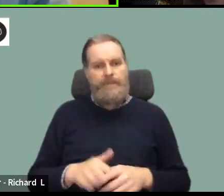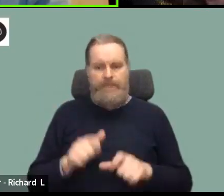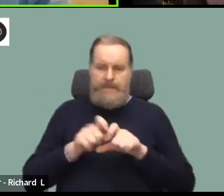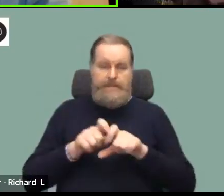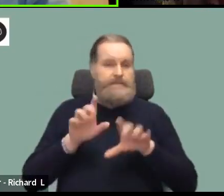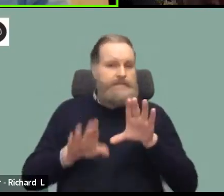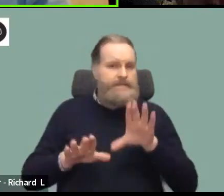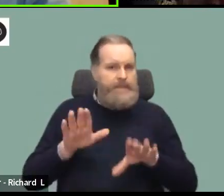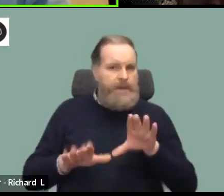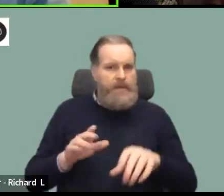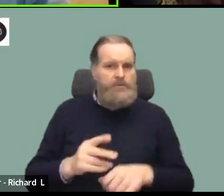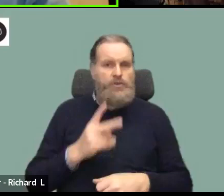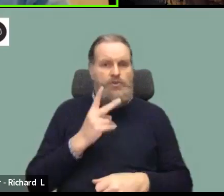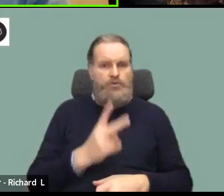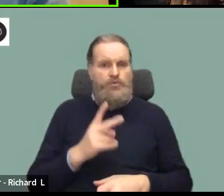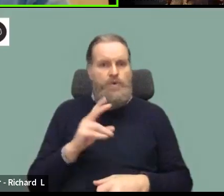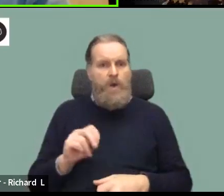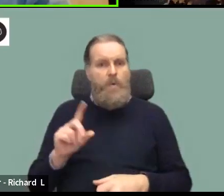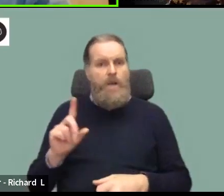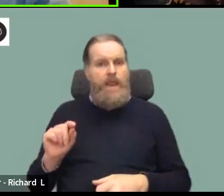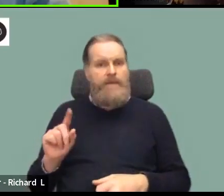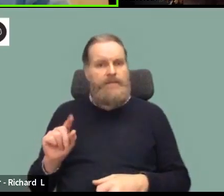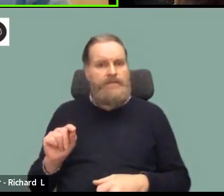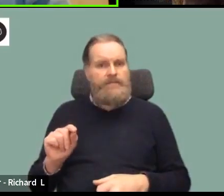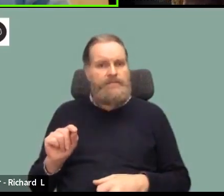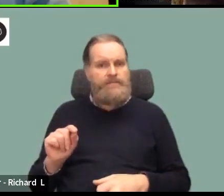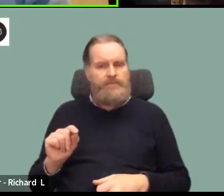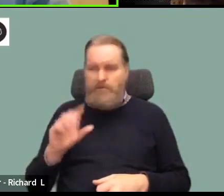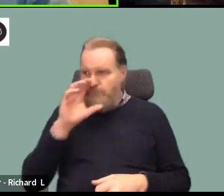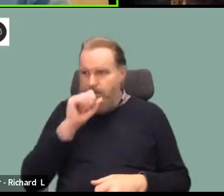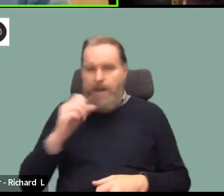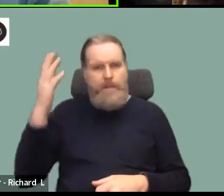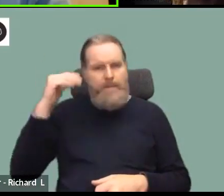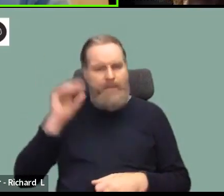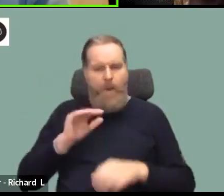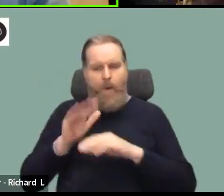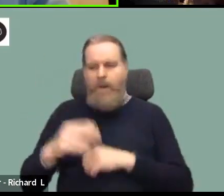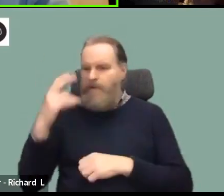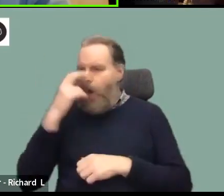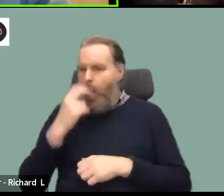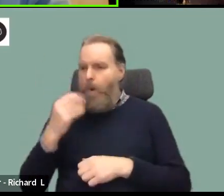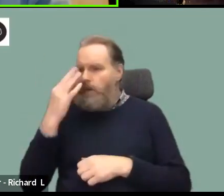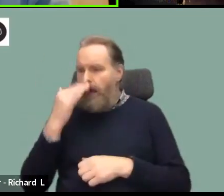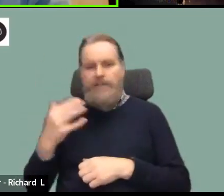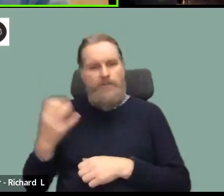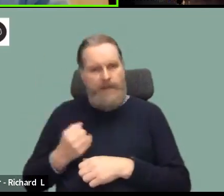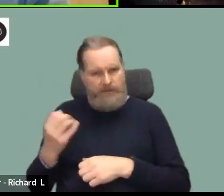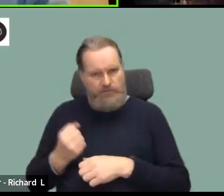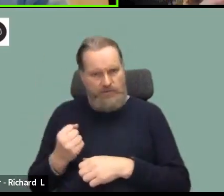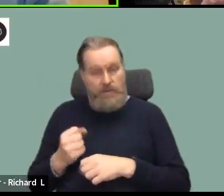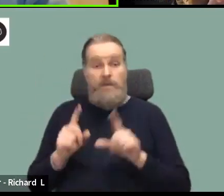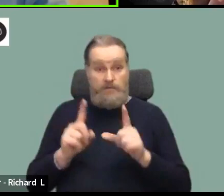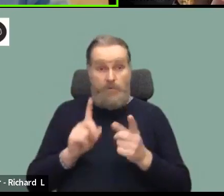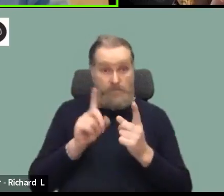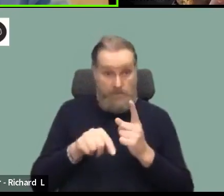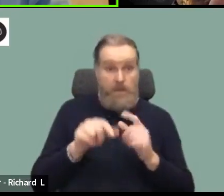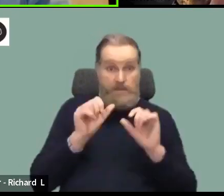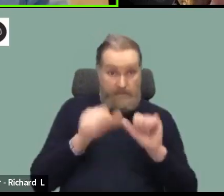on it on a poverty with what on a poverty with what we saw in 2011 over pensions. and ever before. And so yes we're talking to And so yes we're talking to the